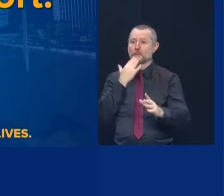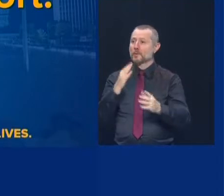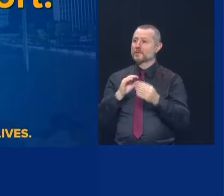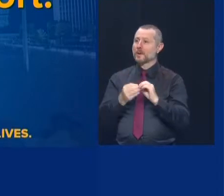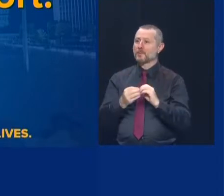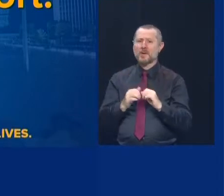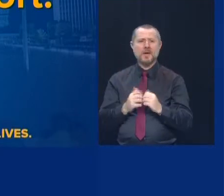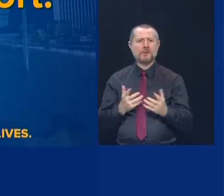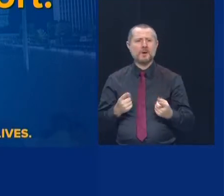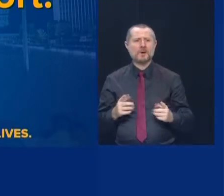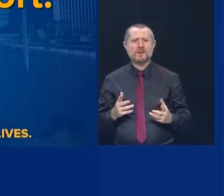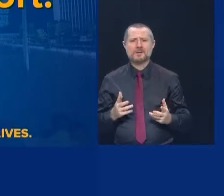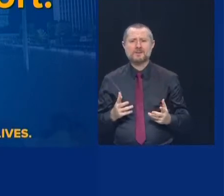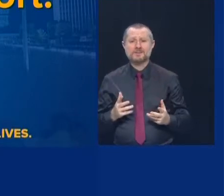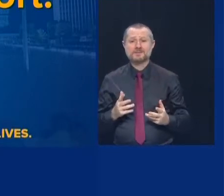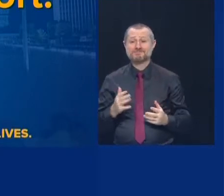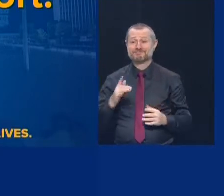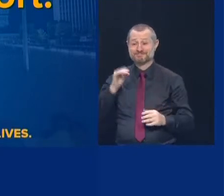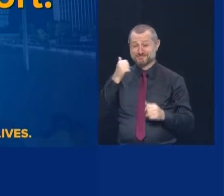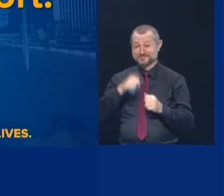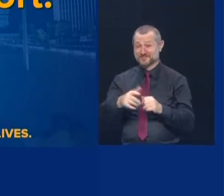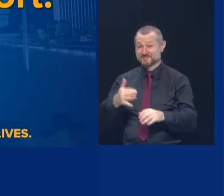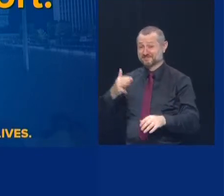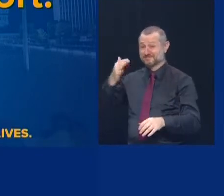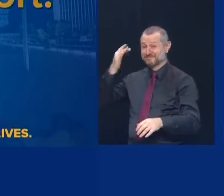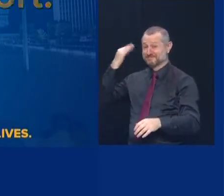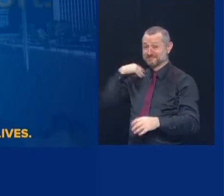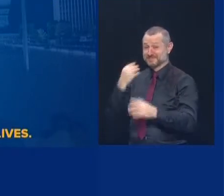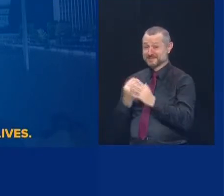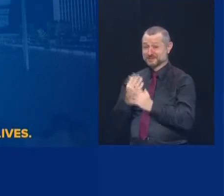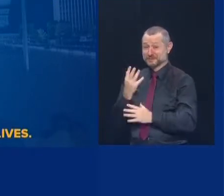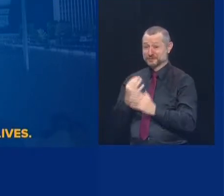INSTANT.